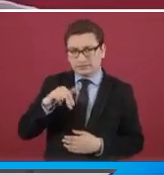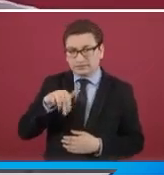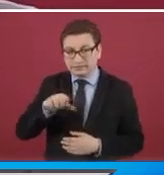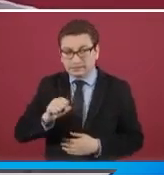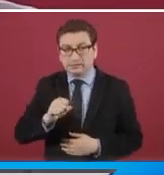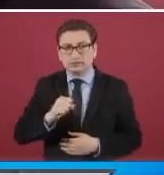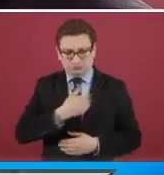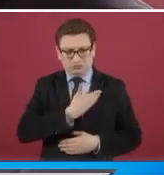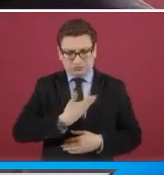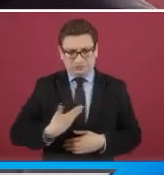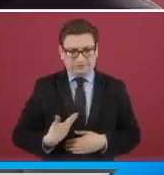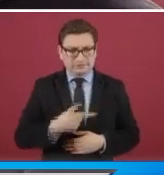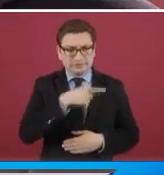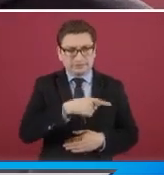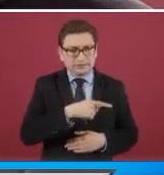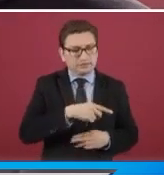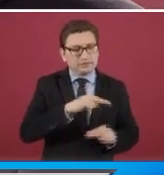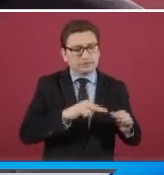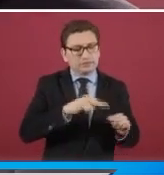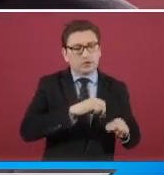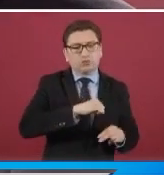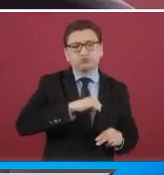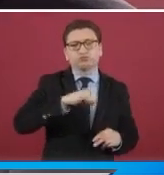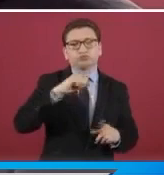It will grow on average during the sexennium 4%,